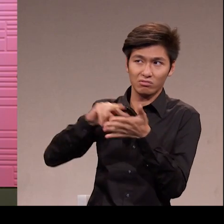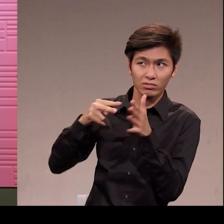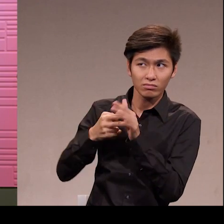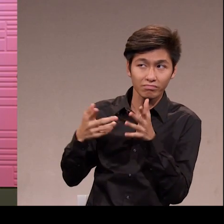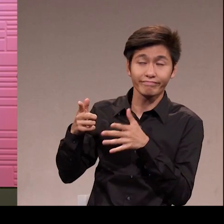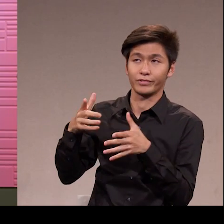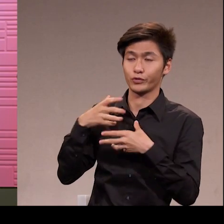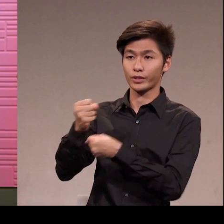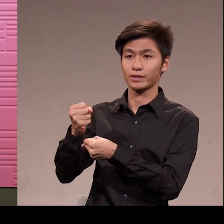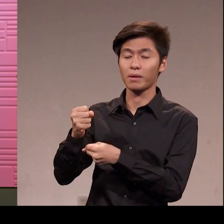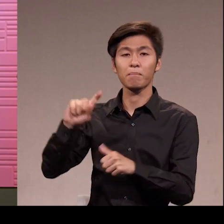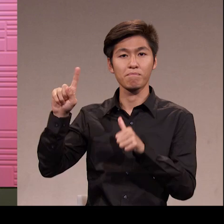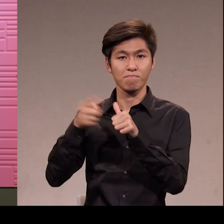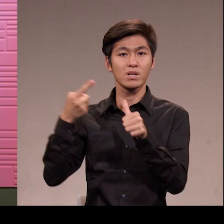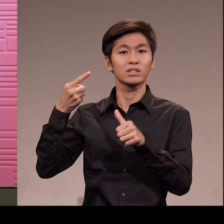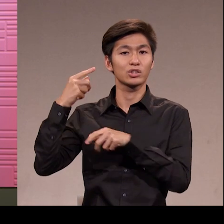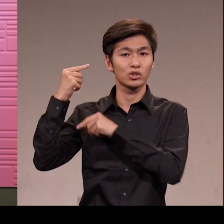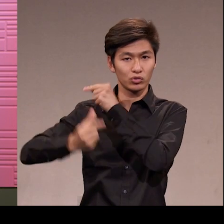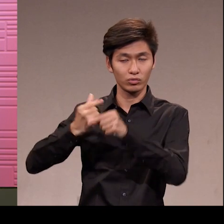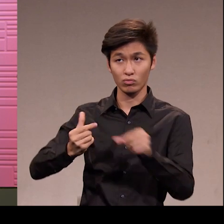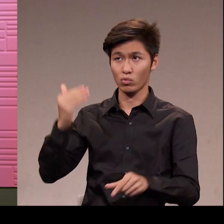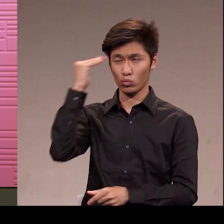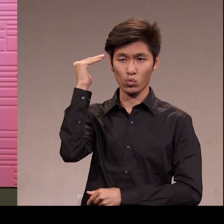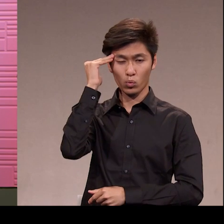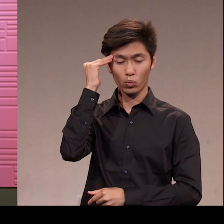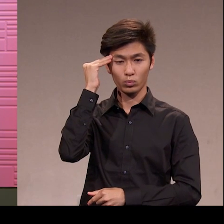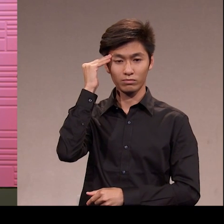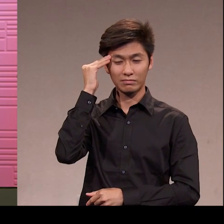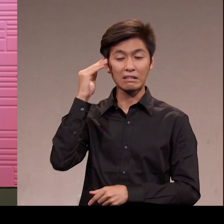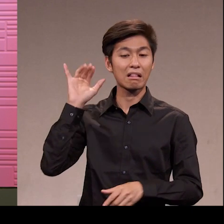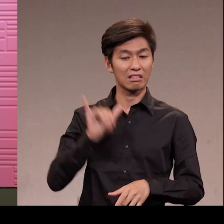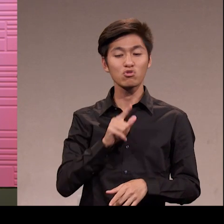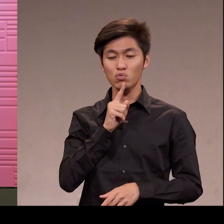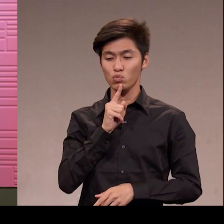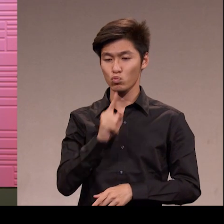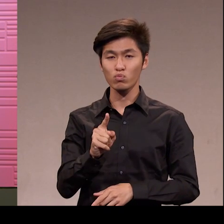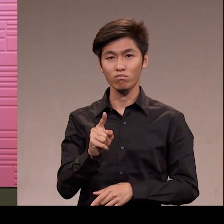The pioneer generation knew this basic truth very well.